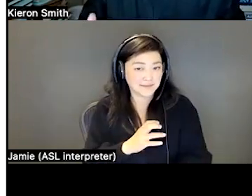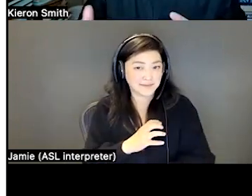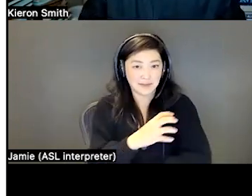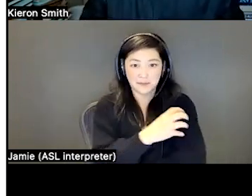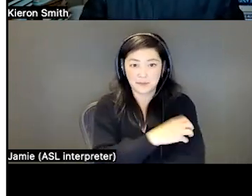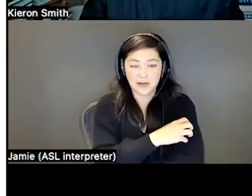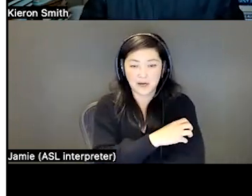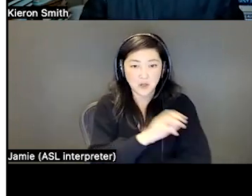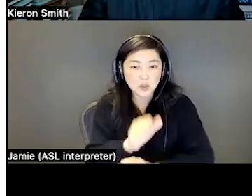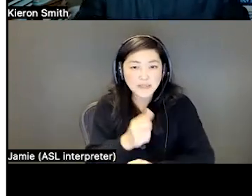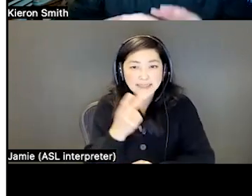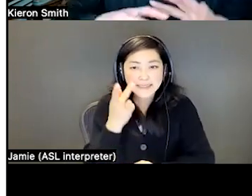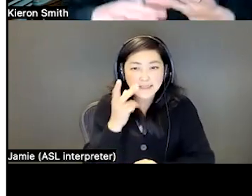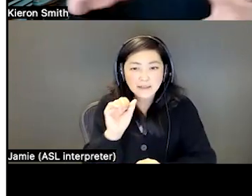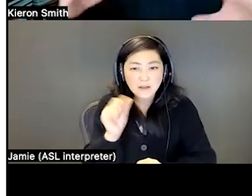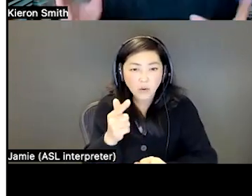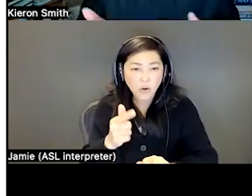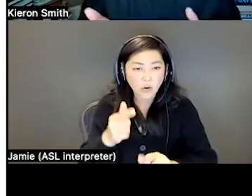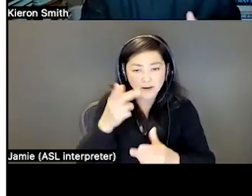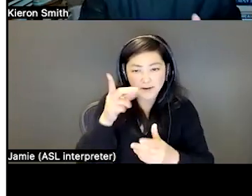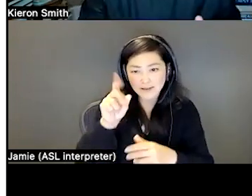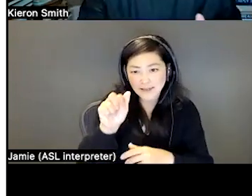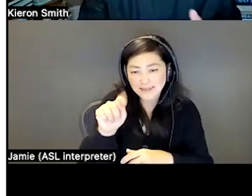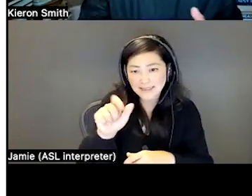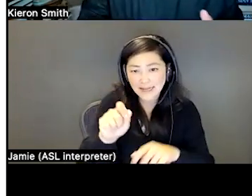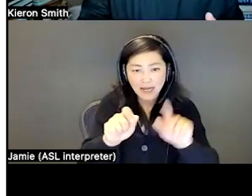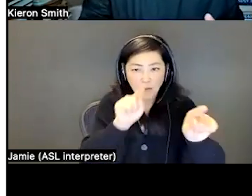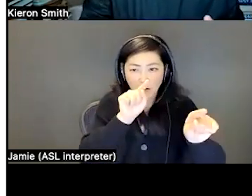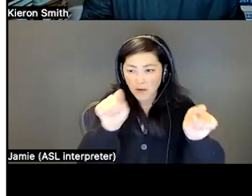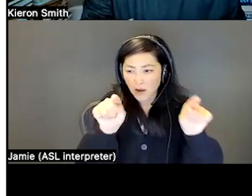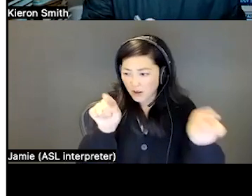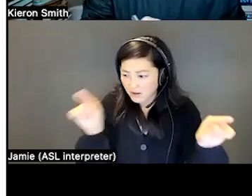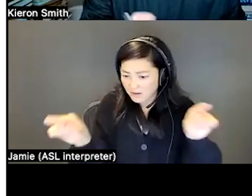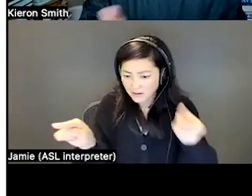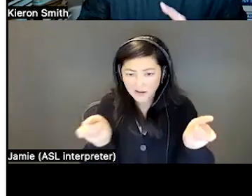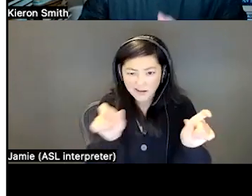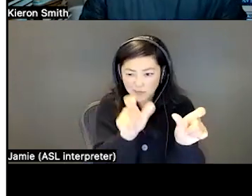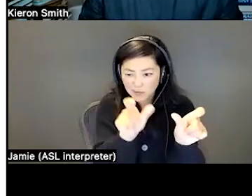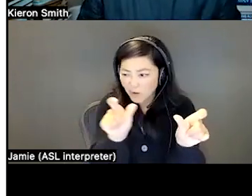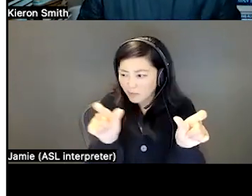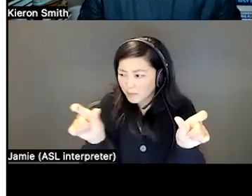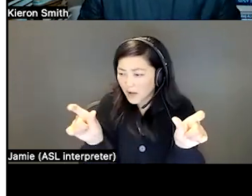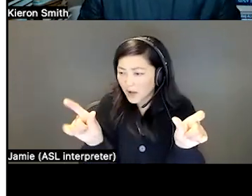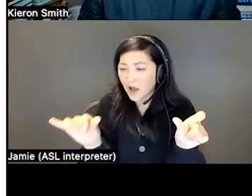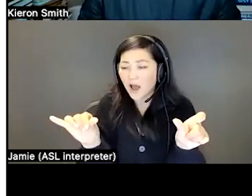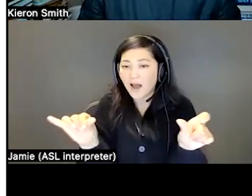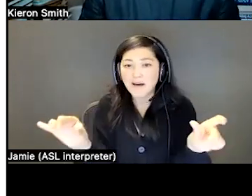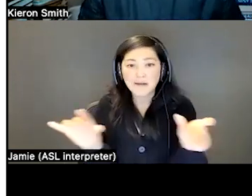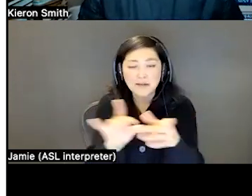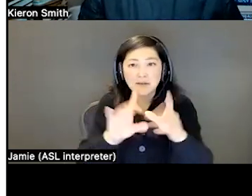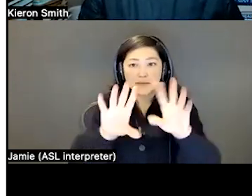data properly as one big picture in order to connect with people, because that's what we do,